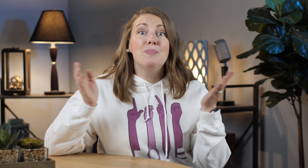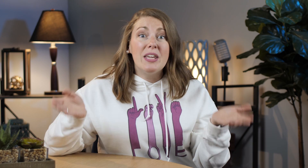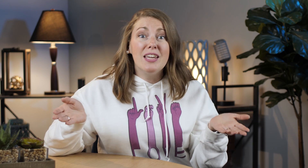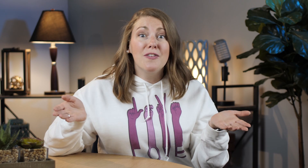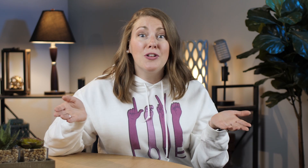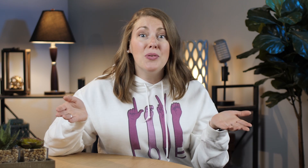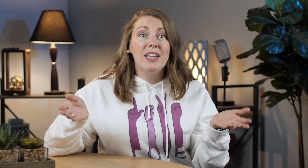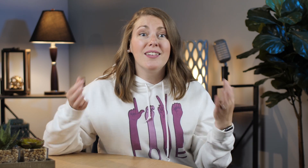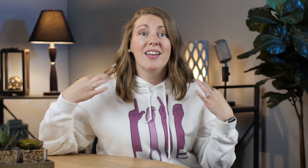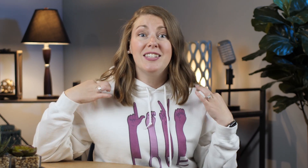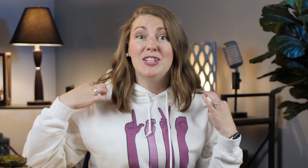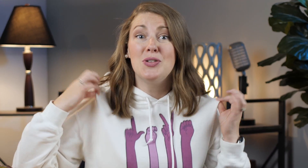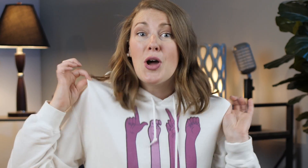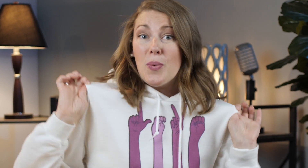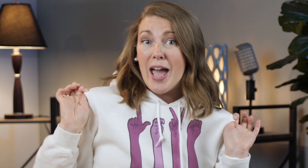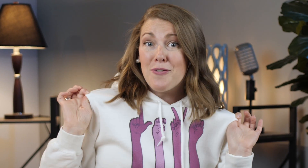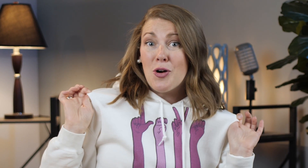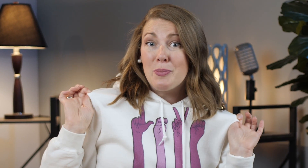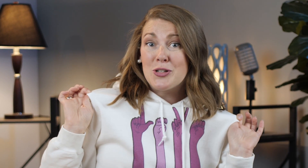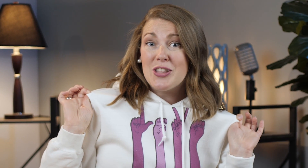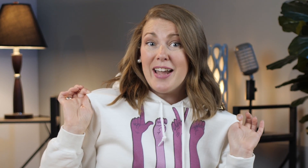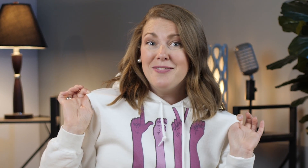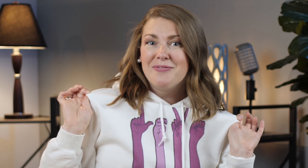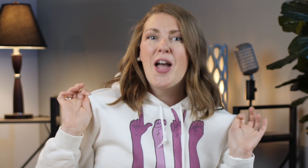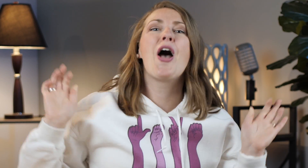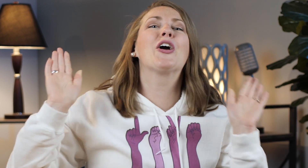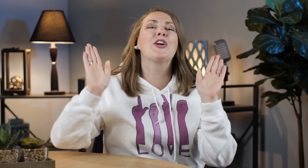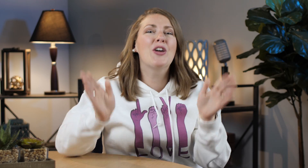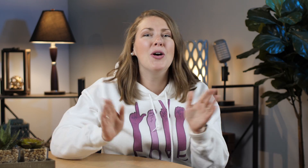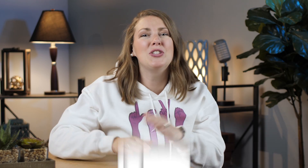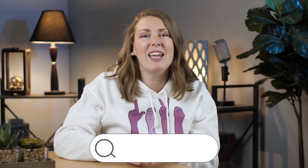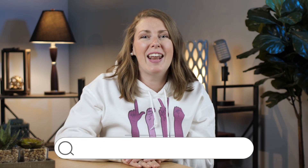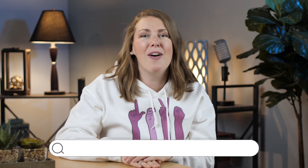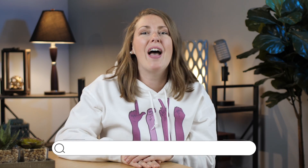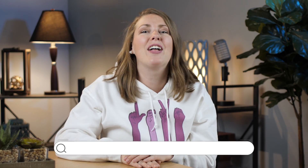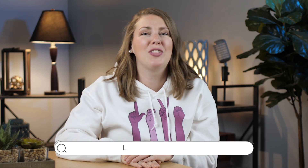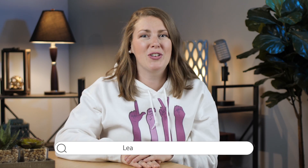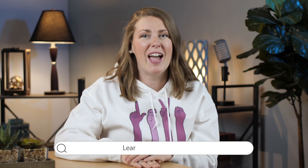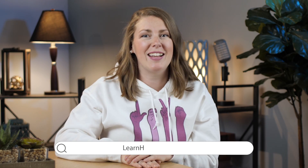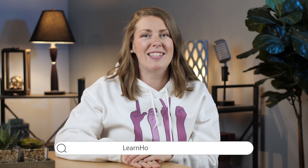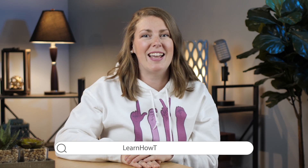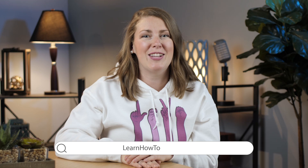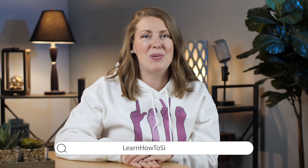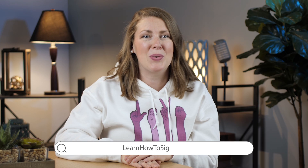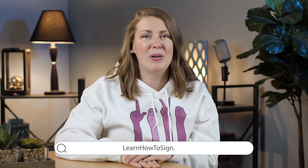Speaking of clothing, did you know we have our own merch line? Go check it out at learnhowtosign.org.